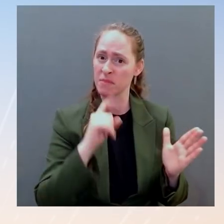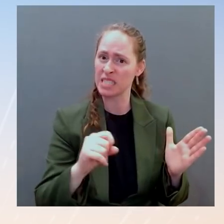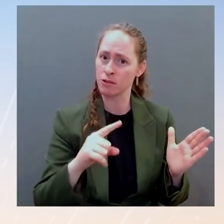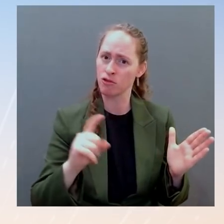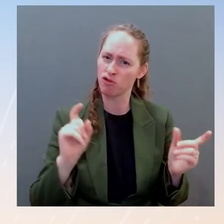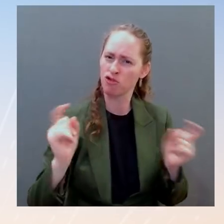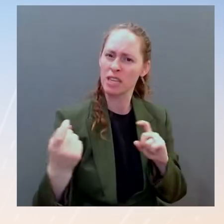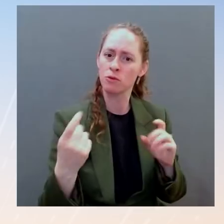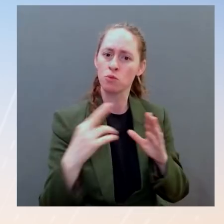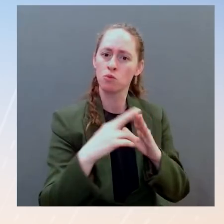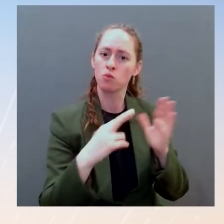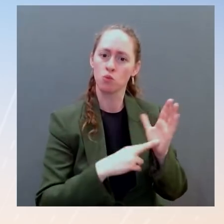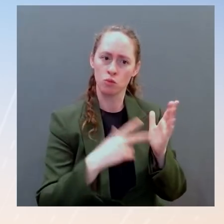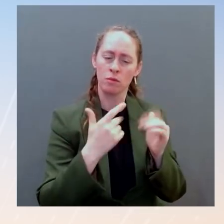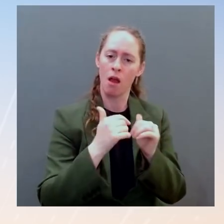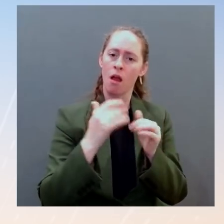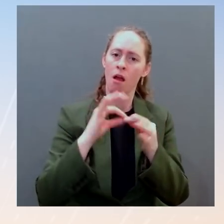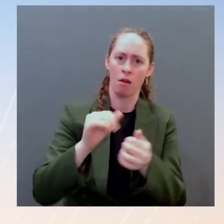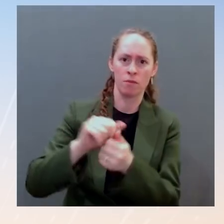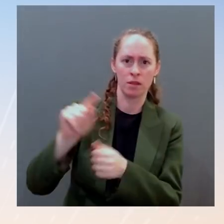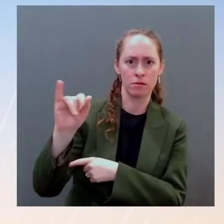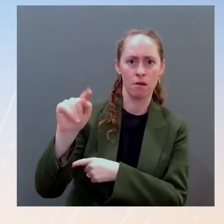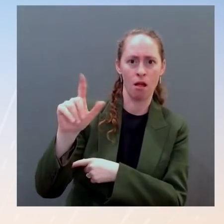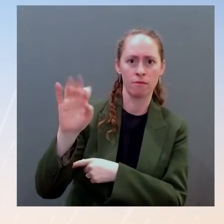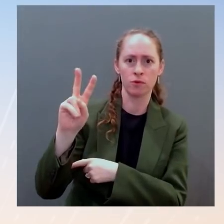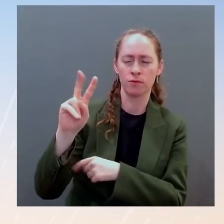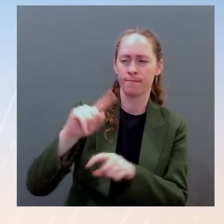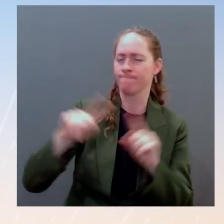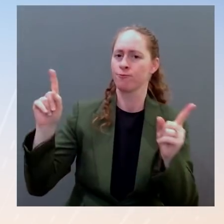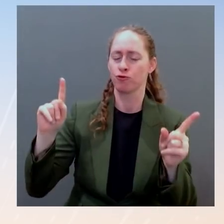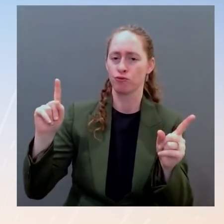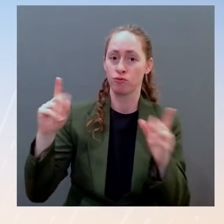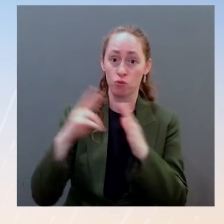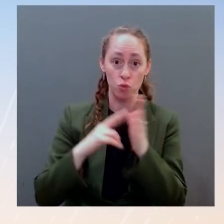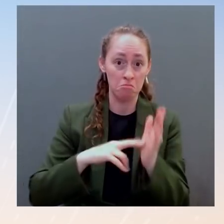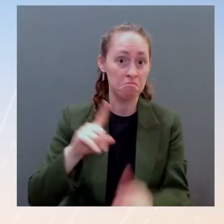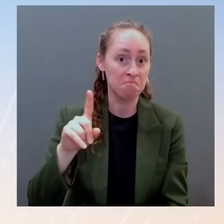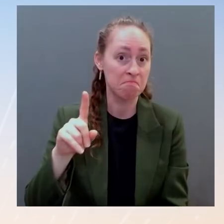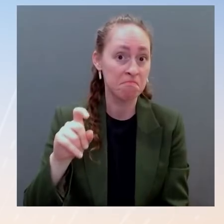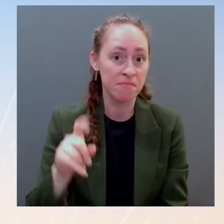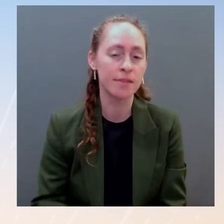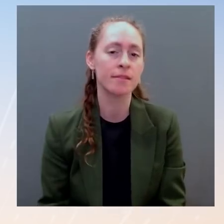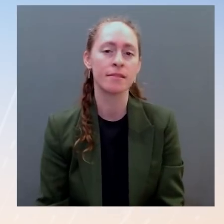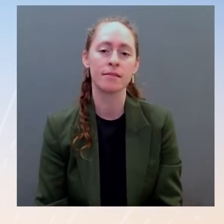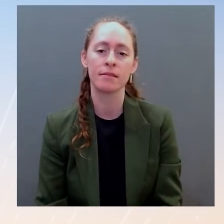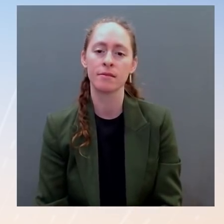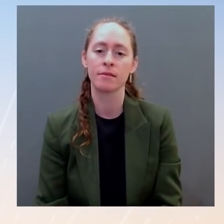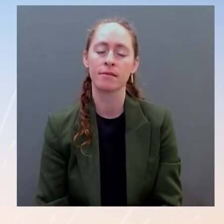Because if it is, in fact -- it is up to Congress ultimately, that would get to the President's desk